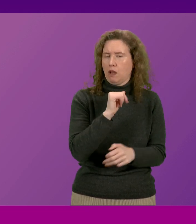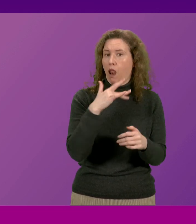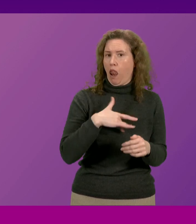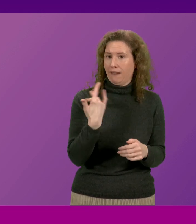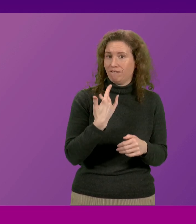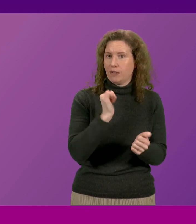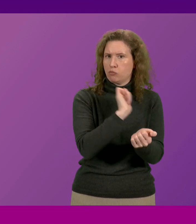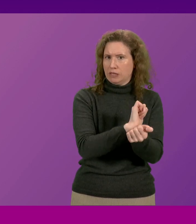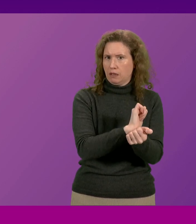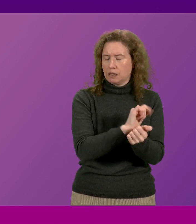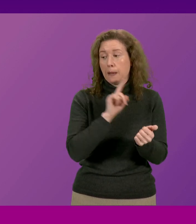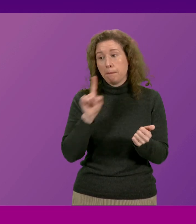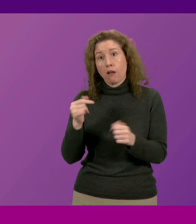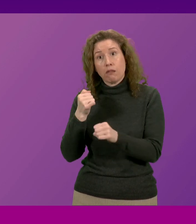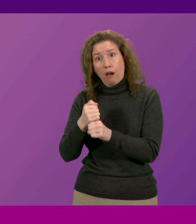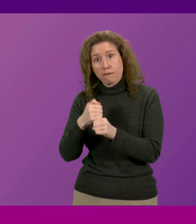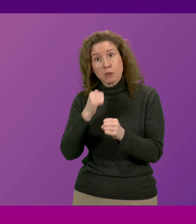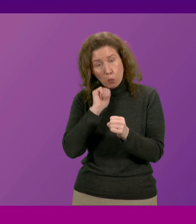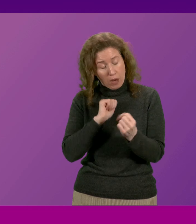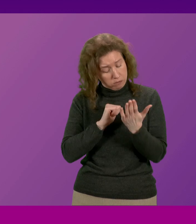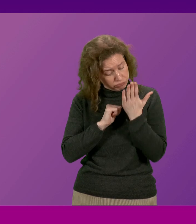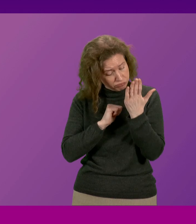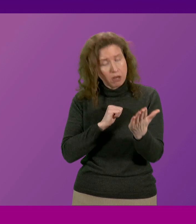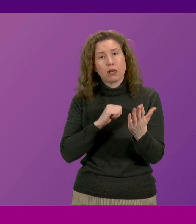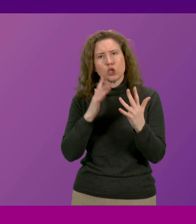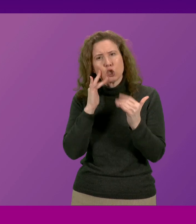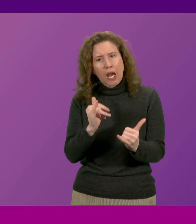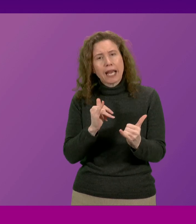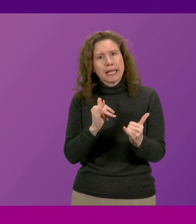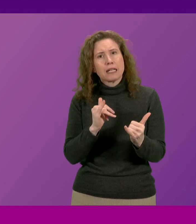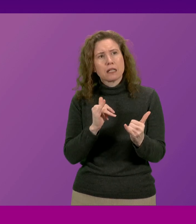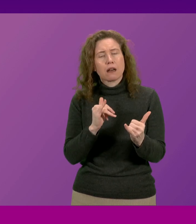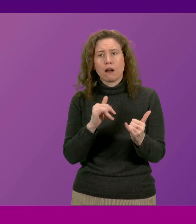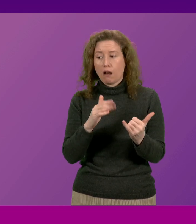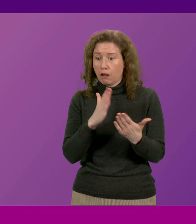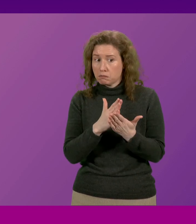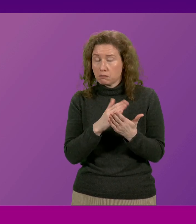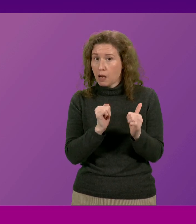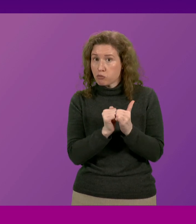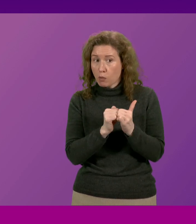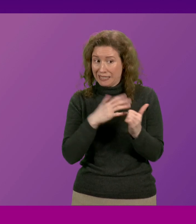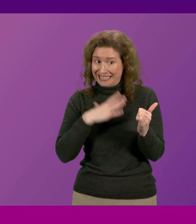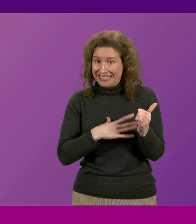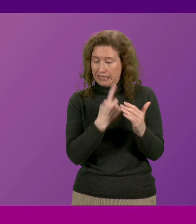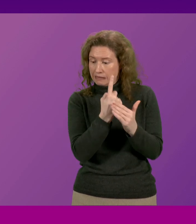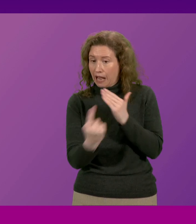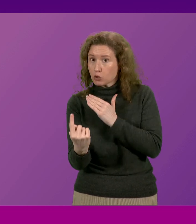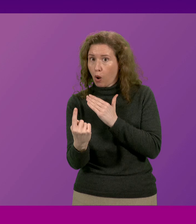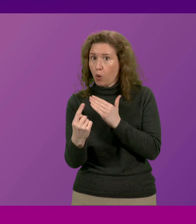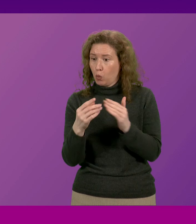However, the Government will explore the question of the appropriateness of a stand-alone offence.